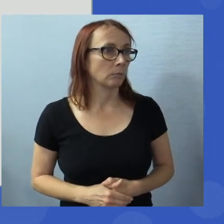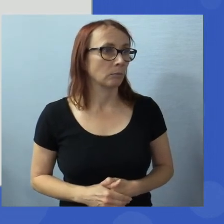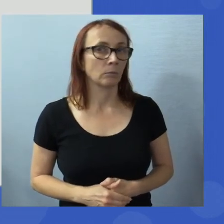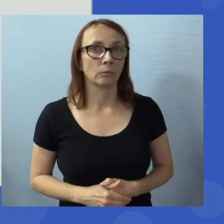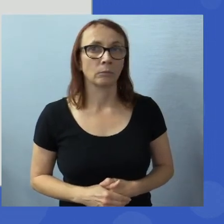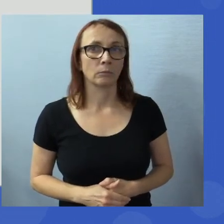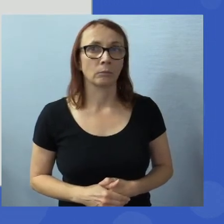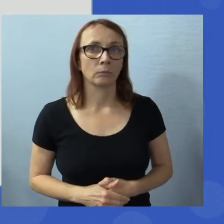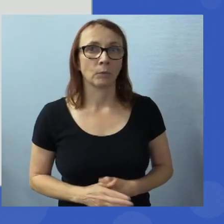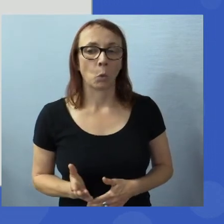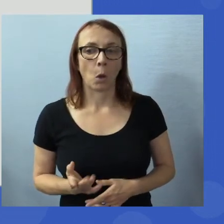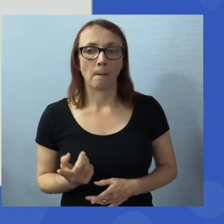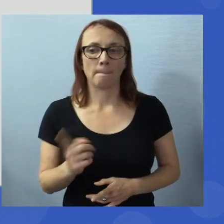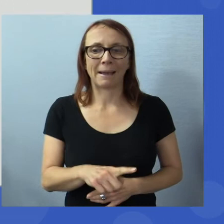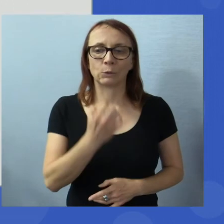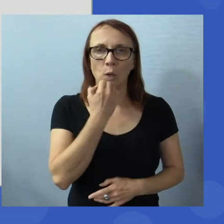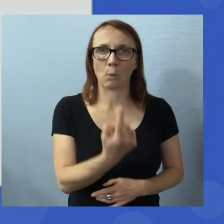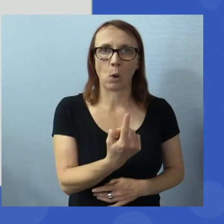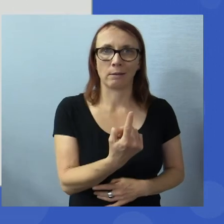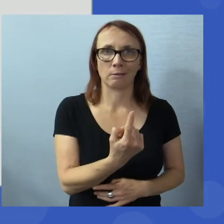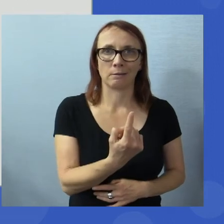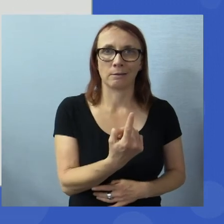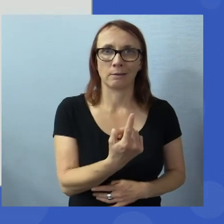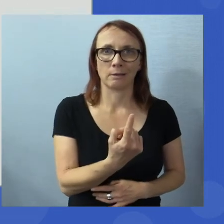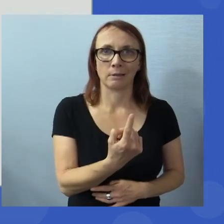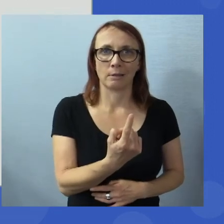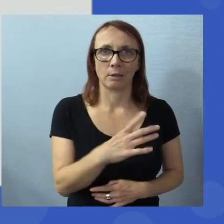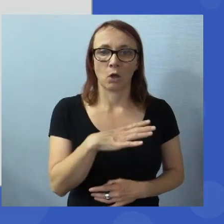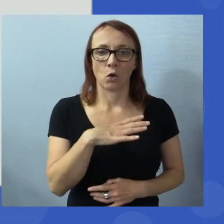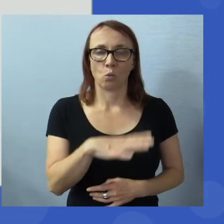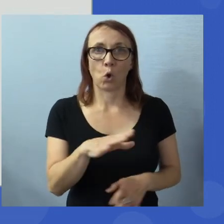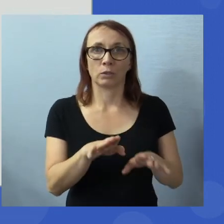one number one we want to help build an equal society where workers have fair